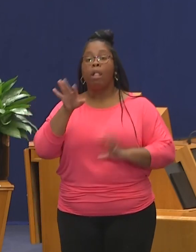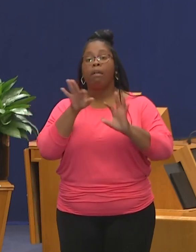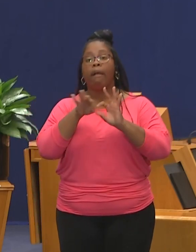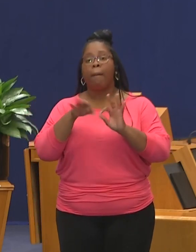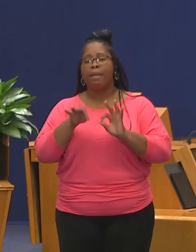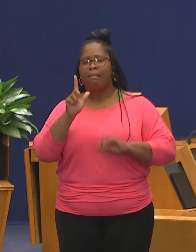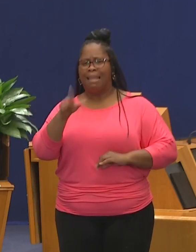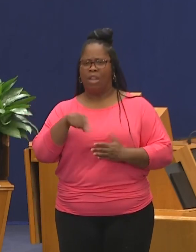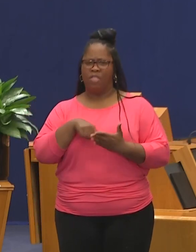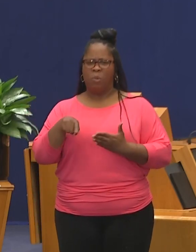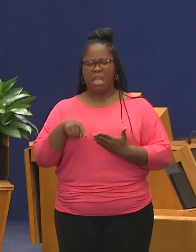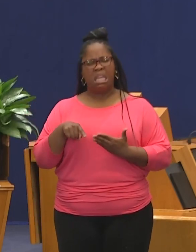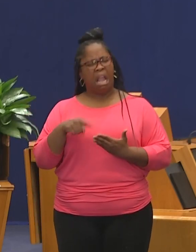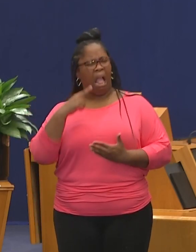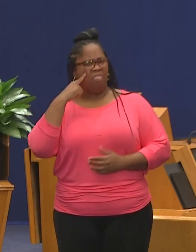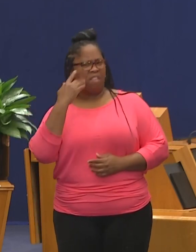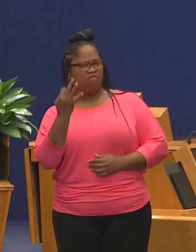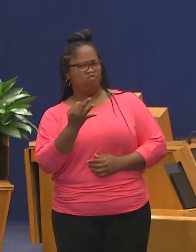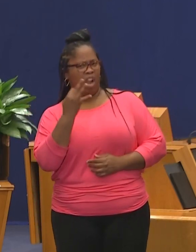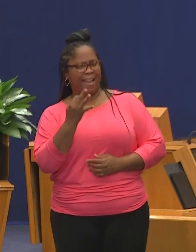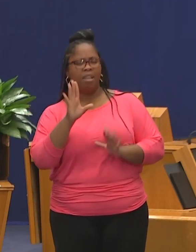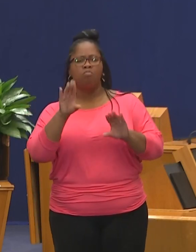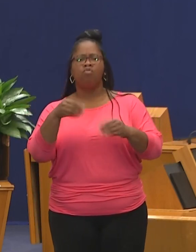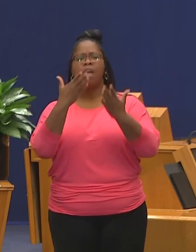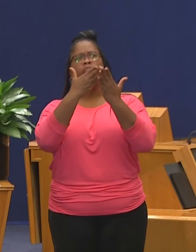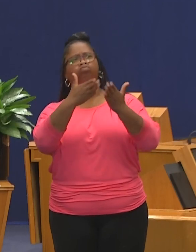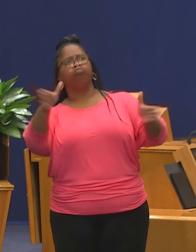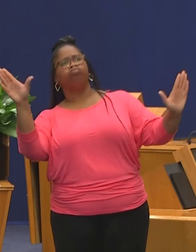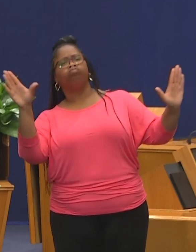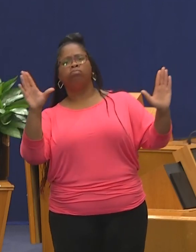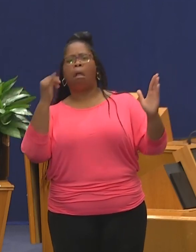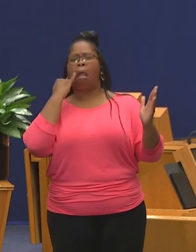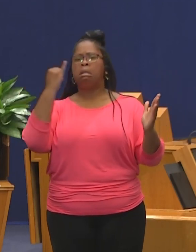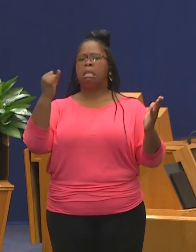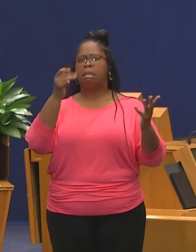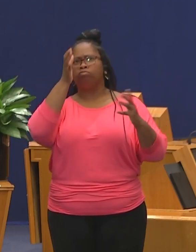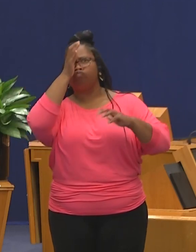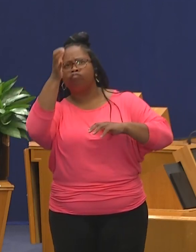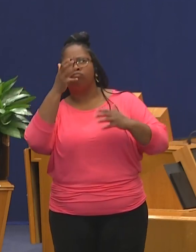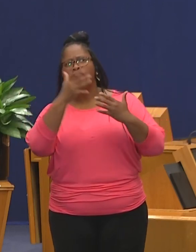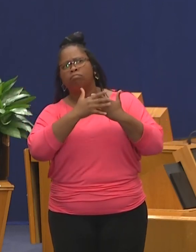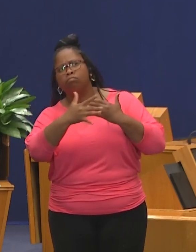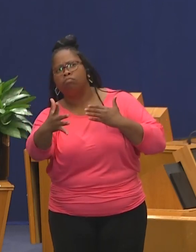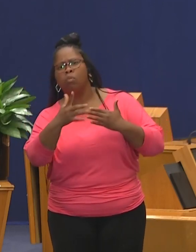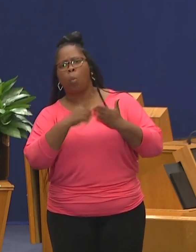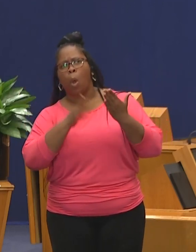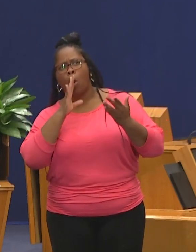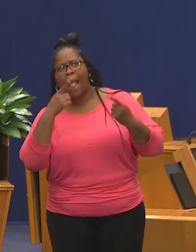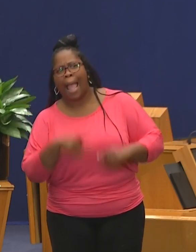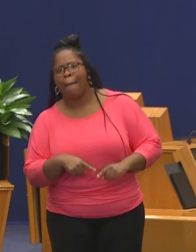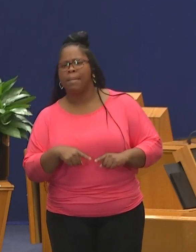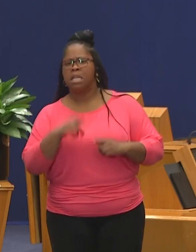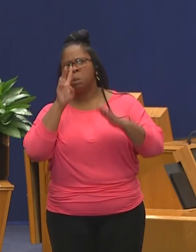WE'LL BE MAKING SOME COMMENTS LATER THIS WEEKS LIKELY ON FRIDAY, TO GIVE A BROADER